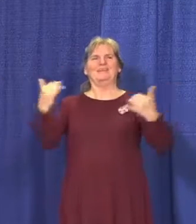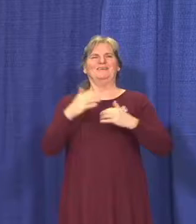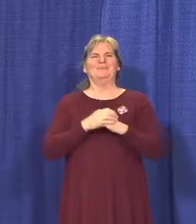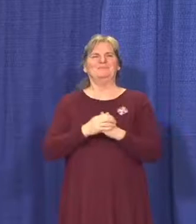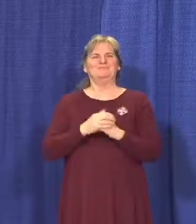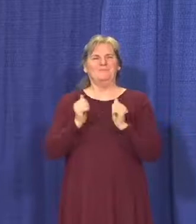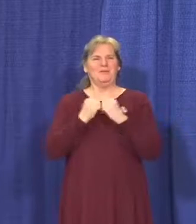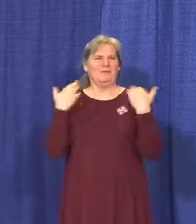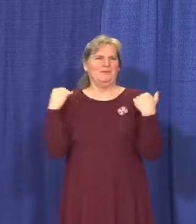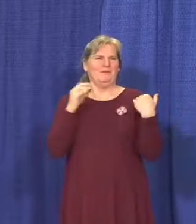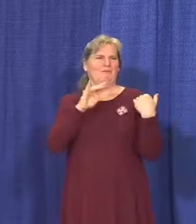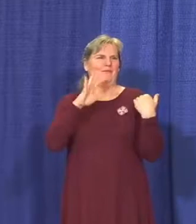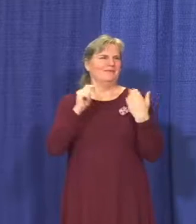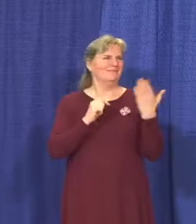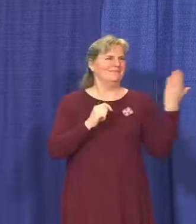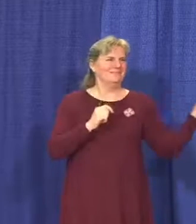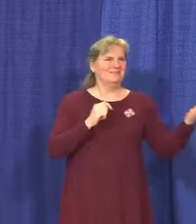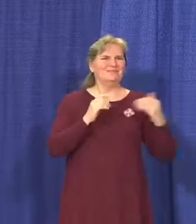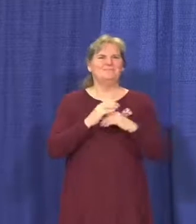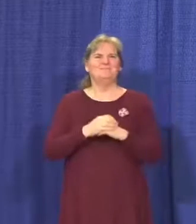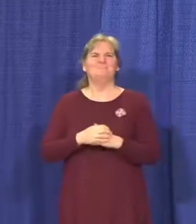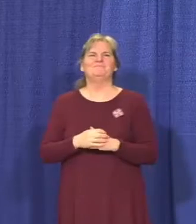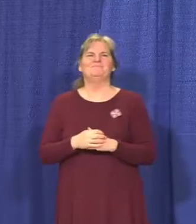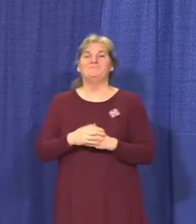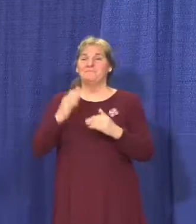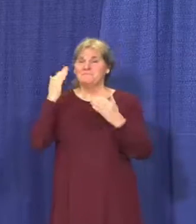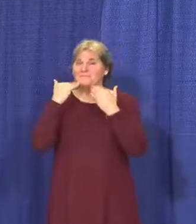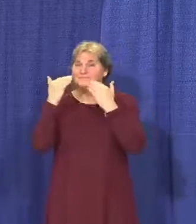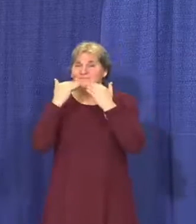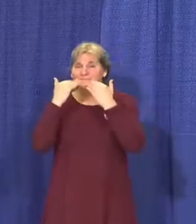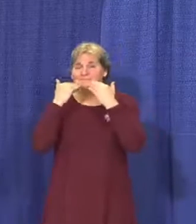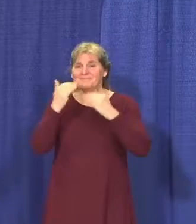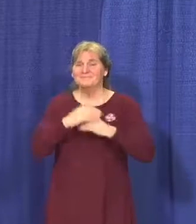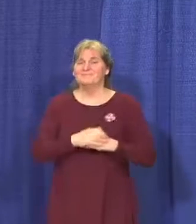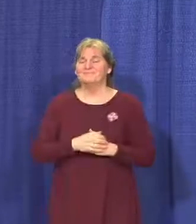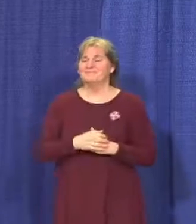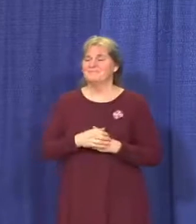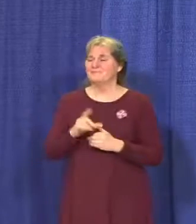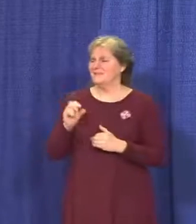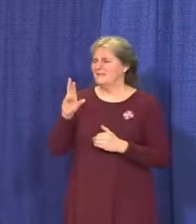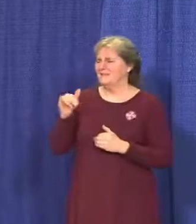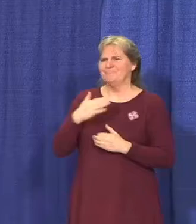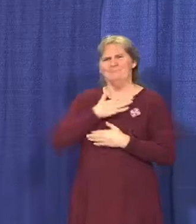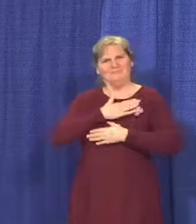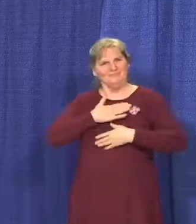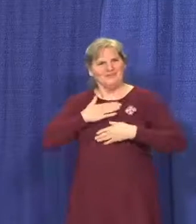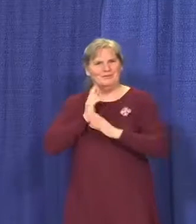Frost. Thank you so much, Larry. It is such a pleasure to join